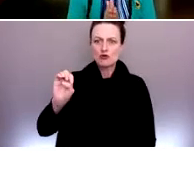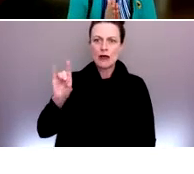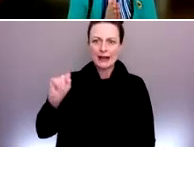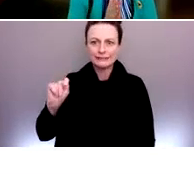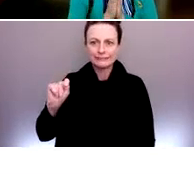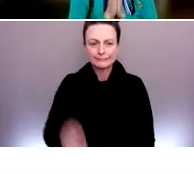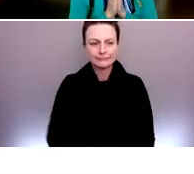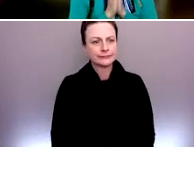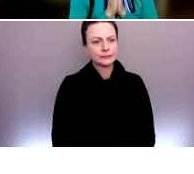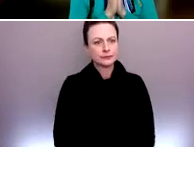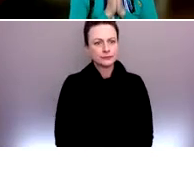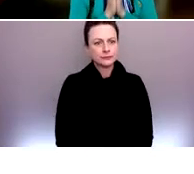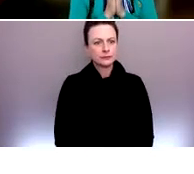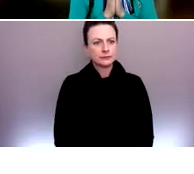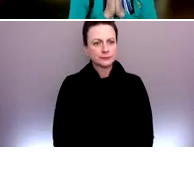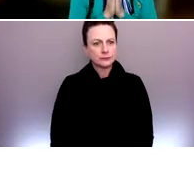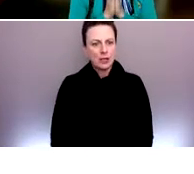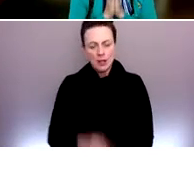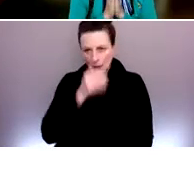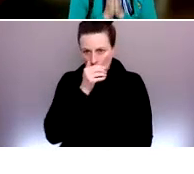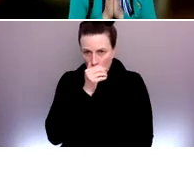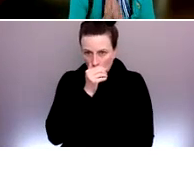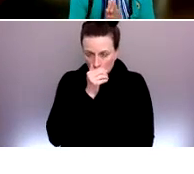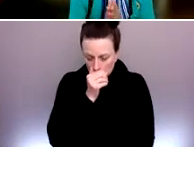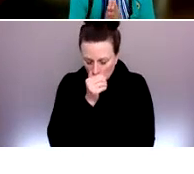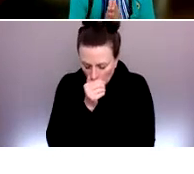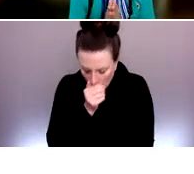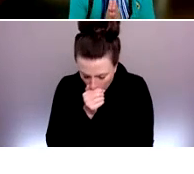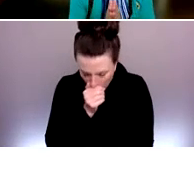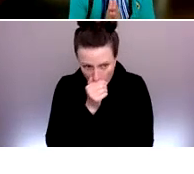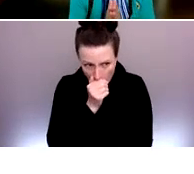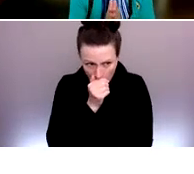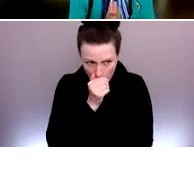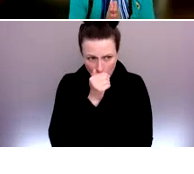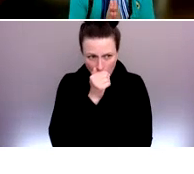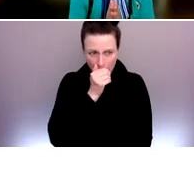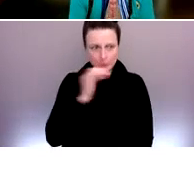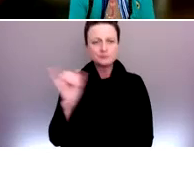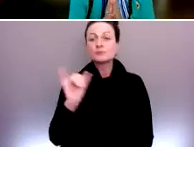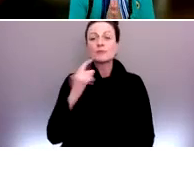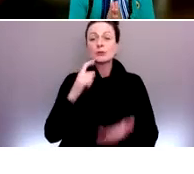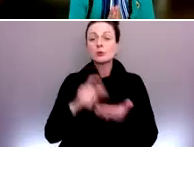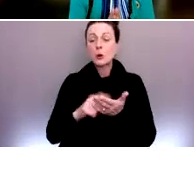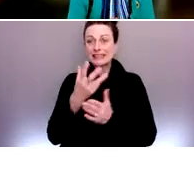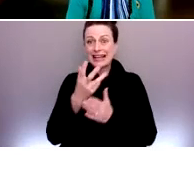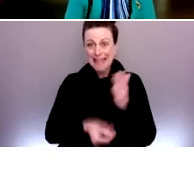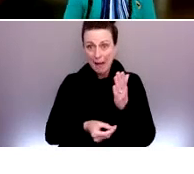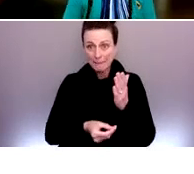Finally, we noticed there was a gap in elder financial education, so we are coming out with